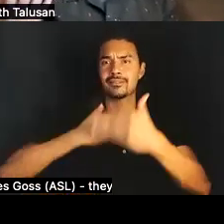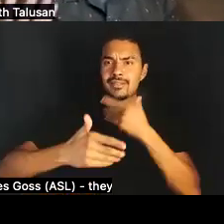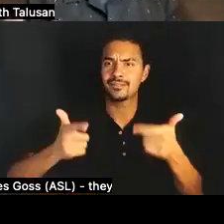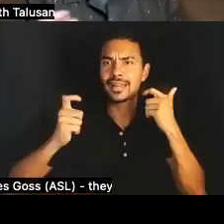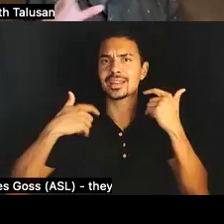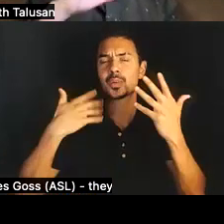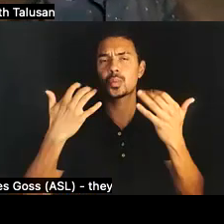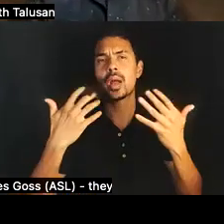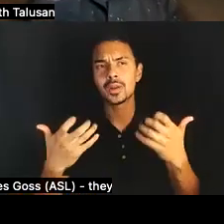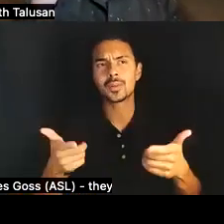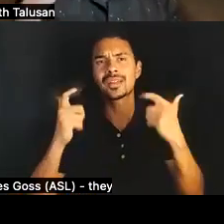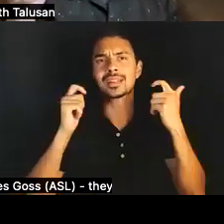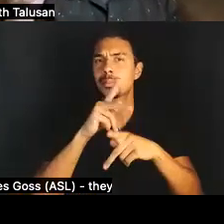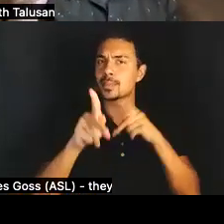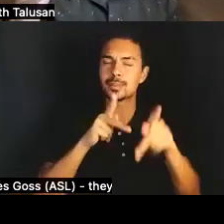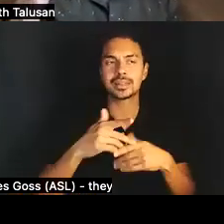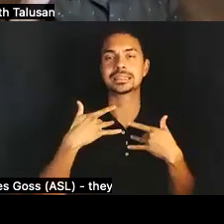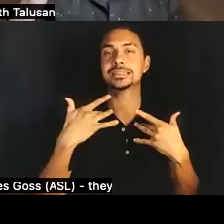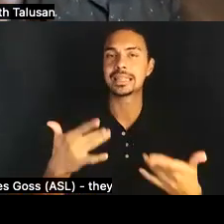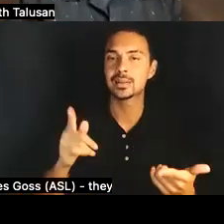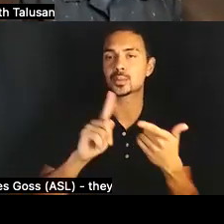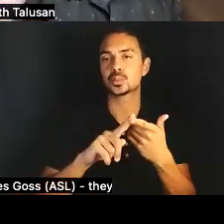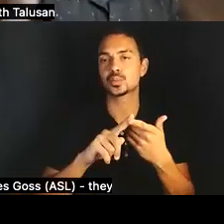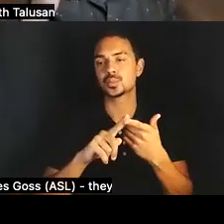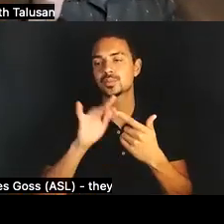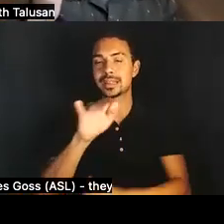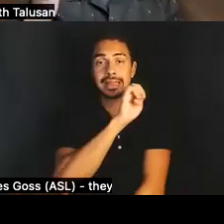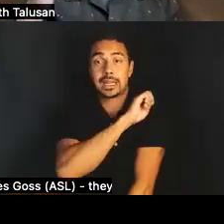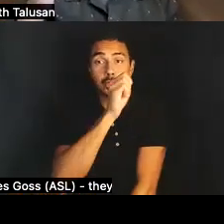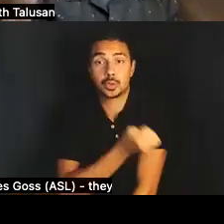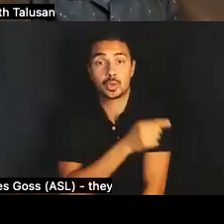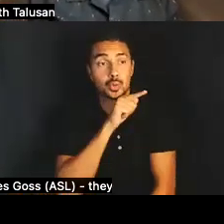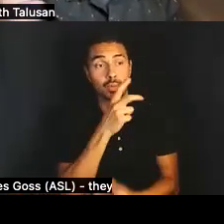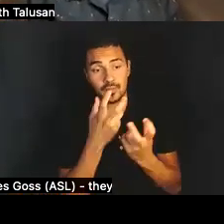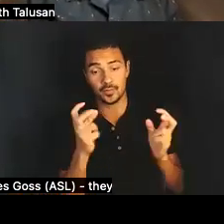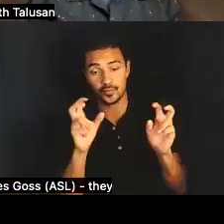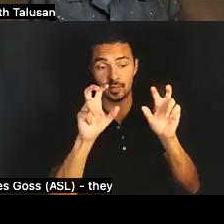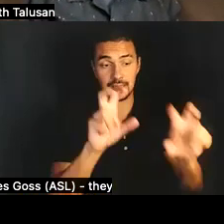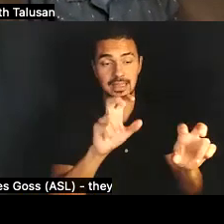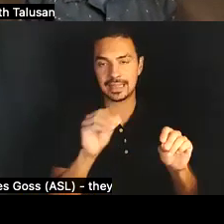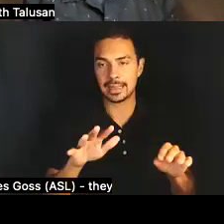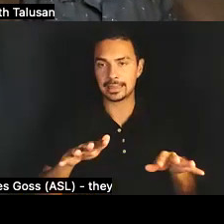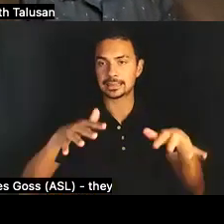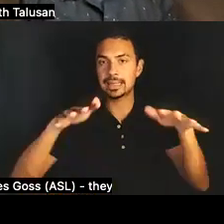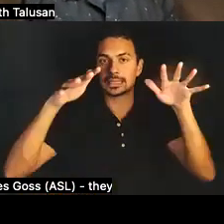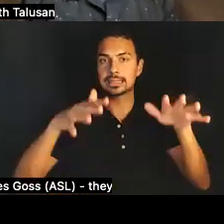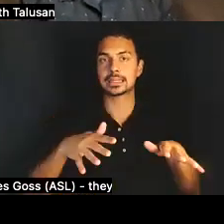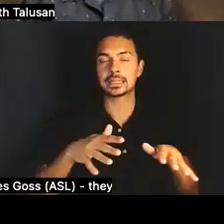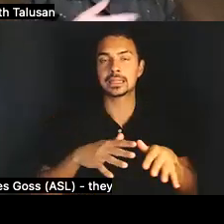Not fast enough or, people tend to – the energy that they invest